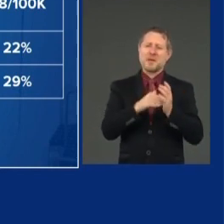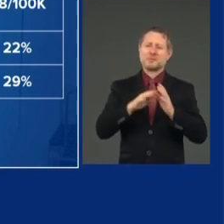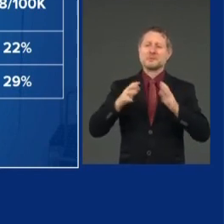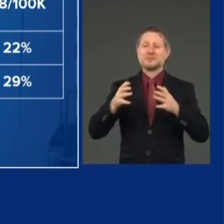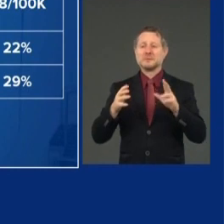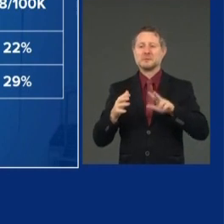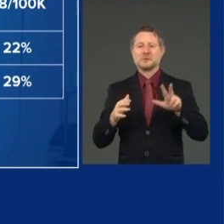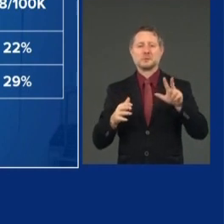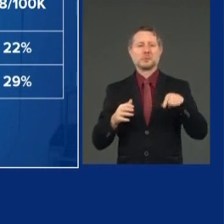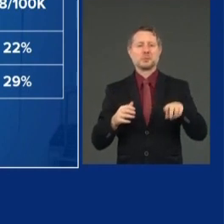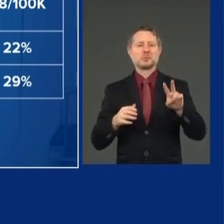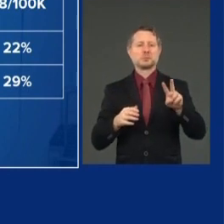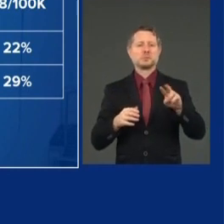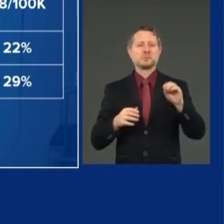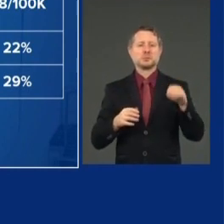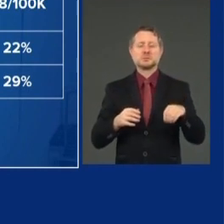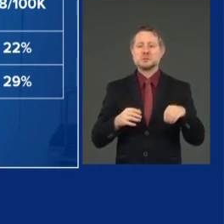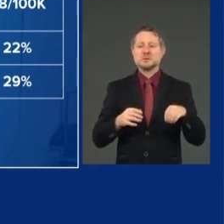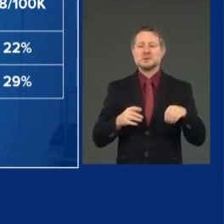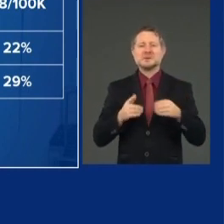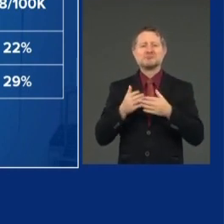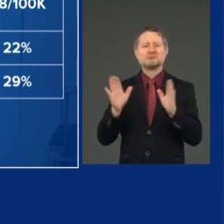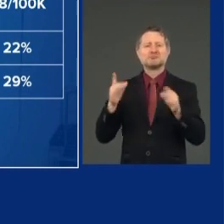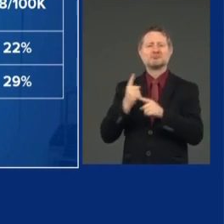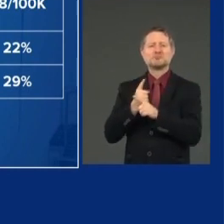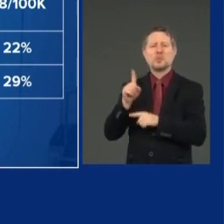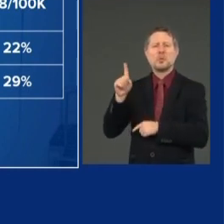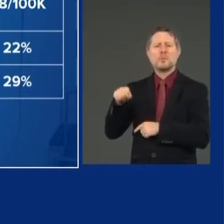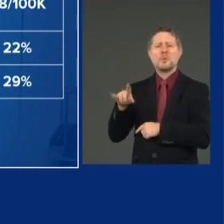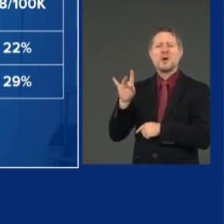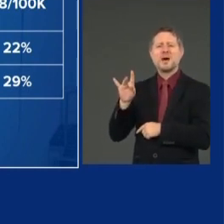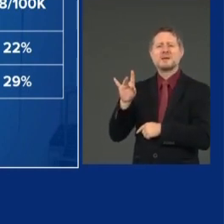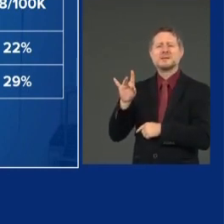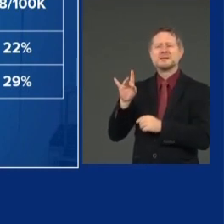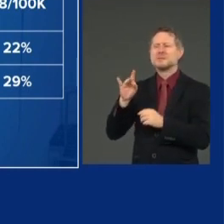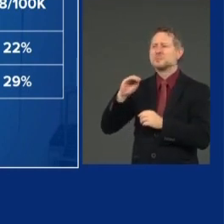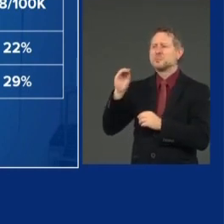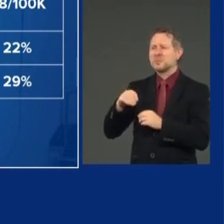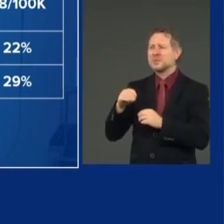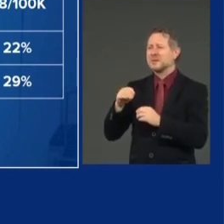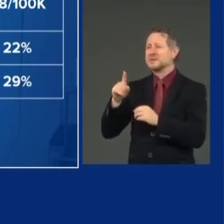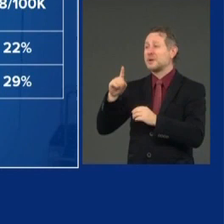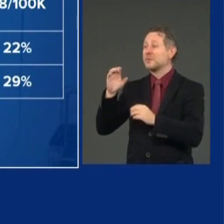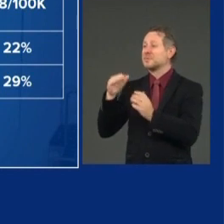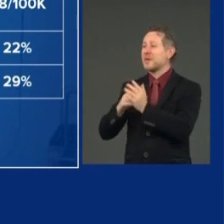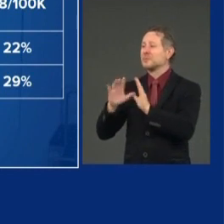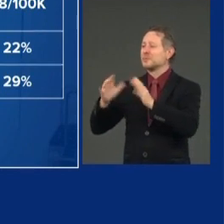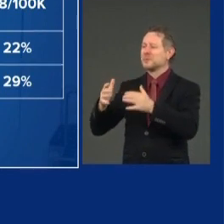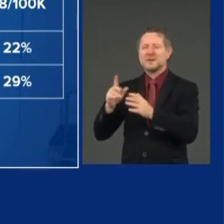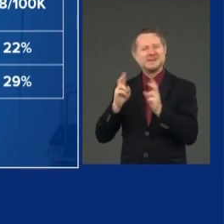HOSPITALIZATION RATE, 3.2 PEOPLE FOR EVERY 100,000, COMPARED TO